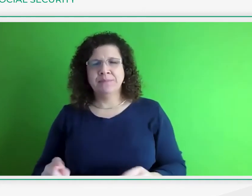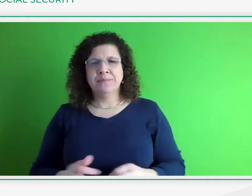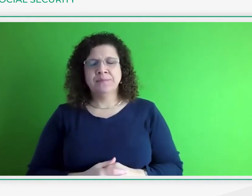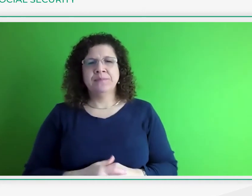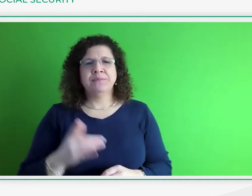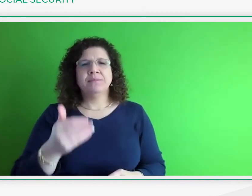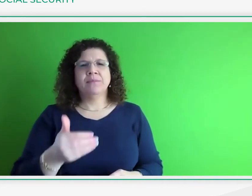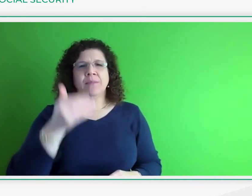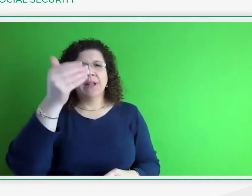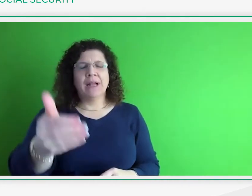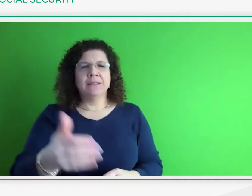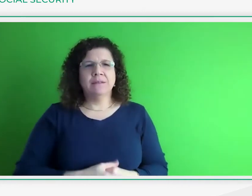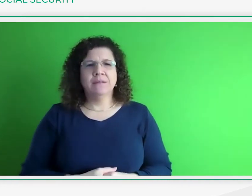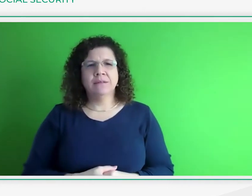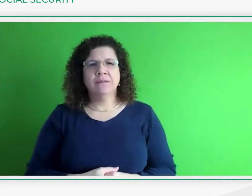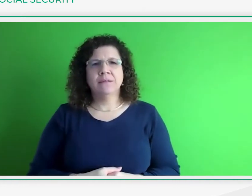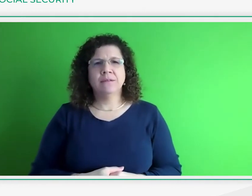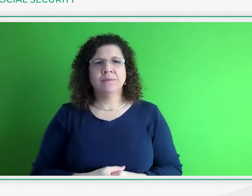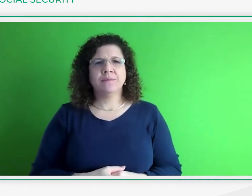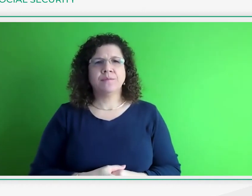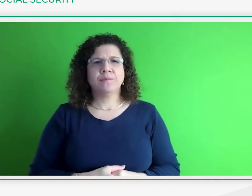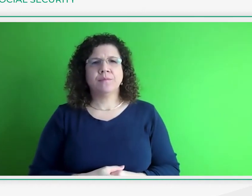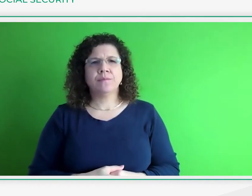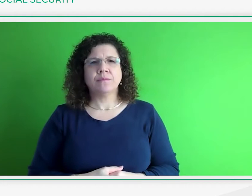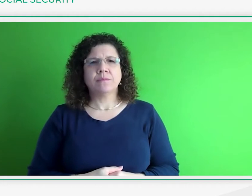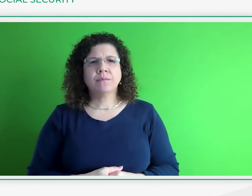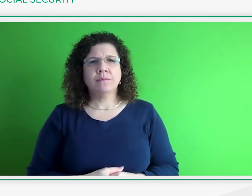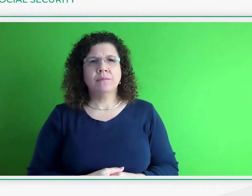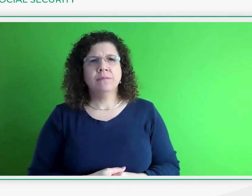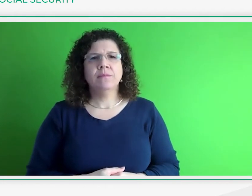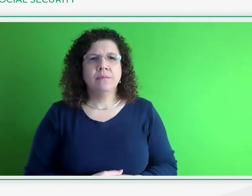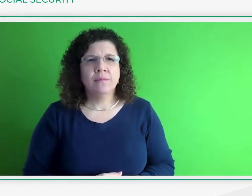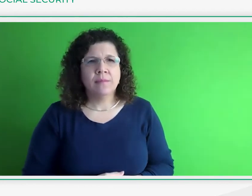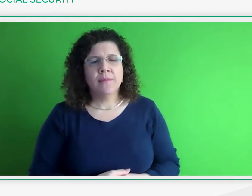There's a lot of different options for you to invest.